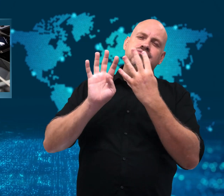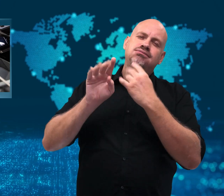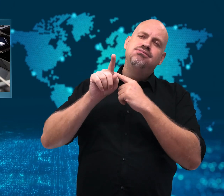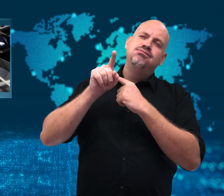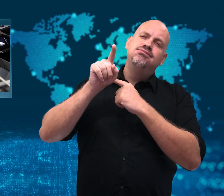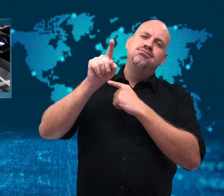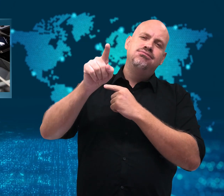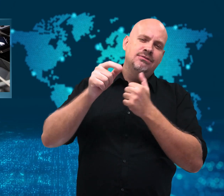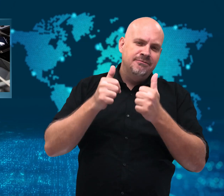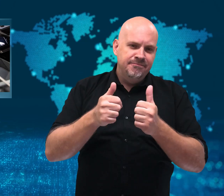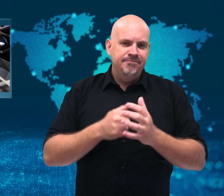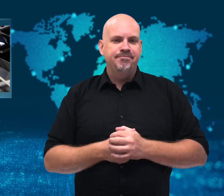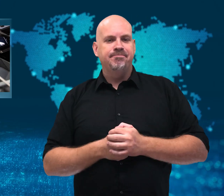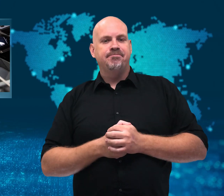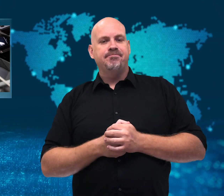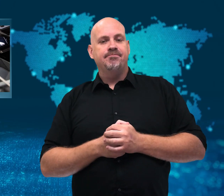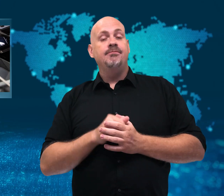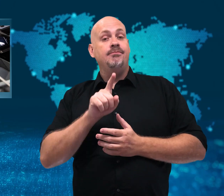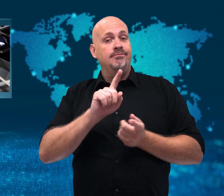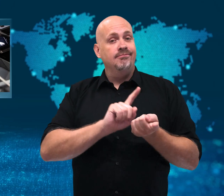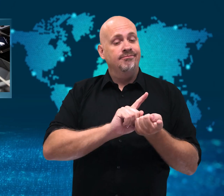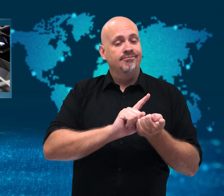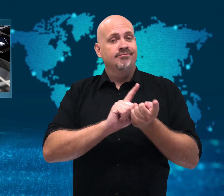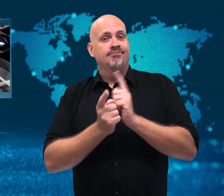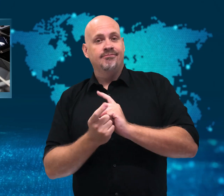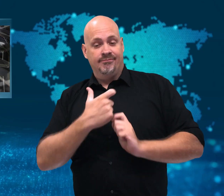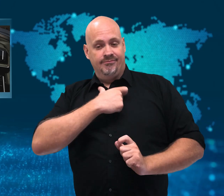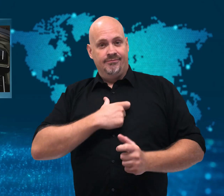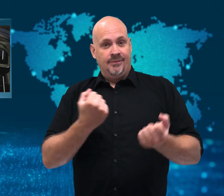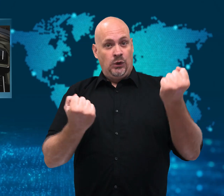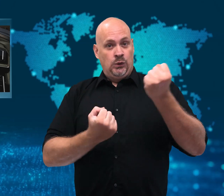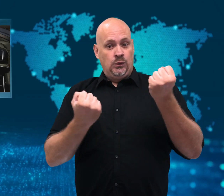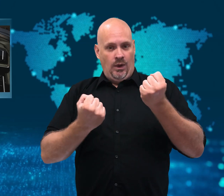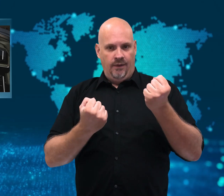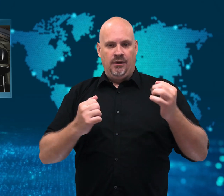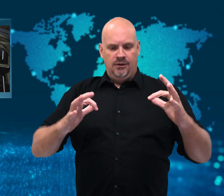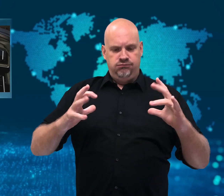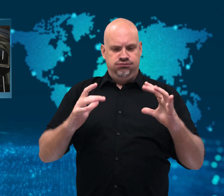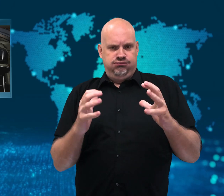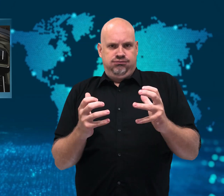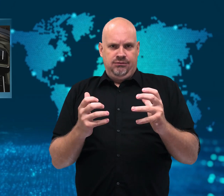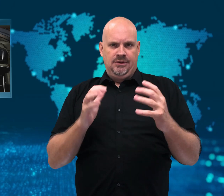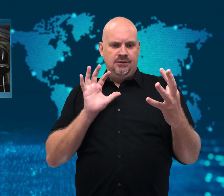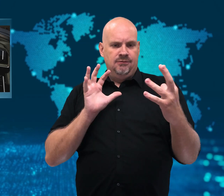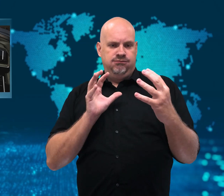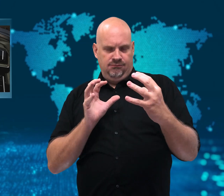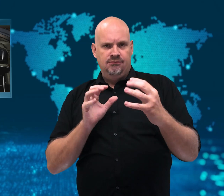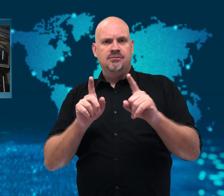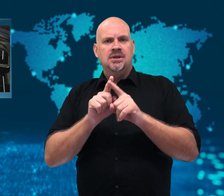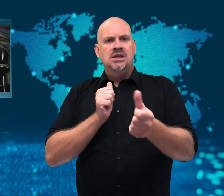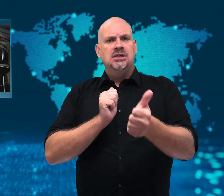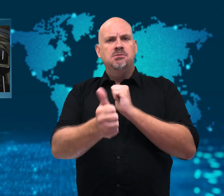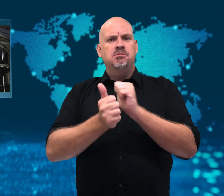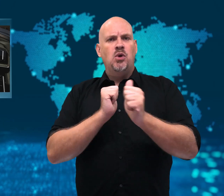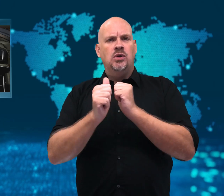It is shorter, quicker, and fun to drive.